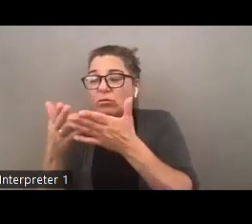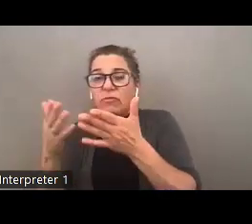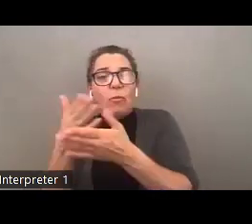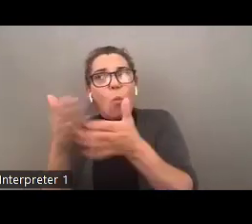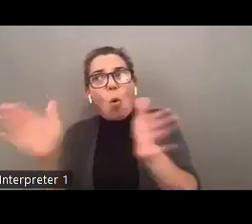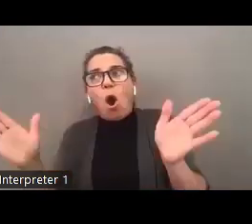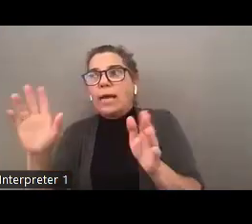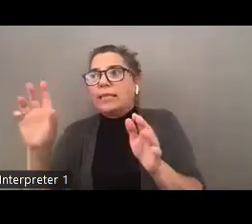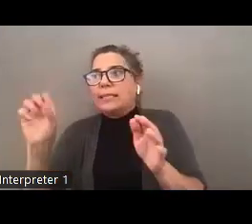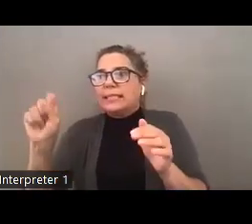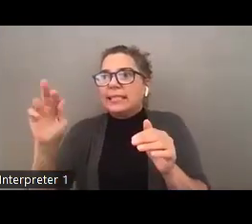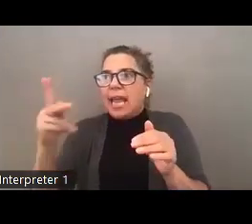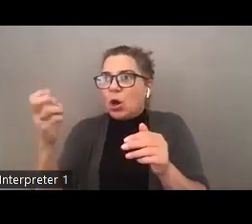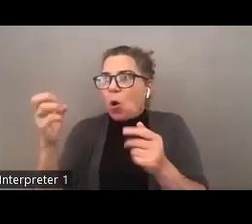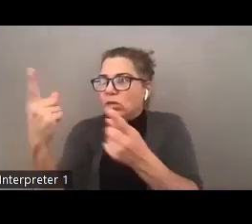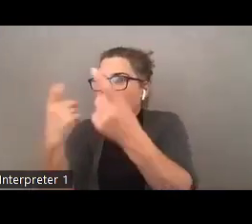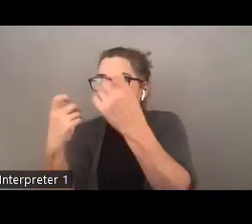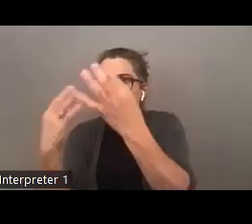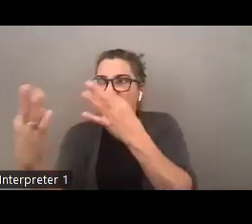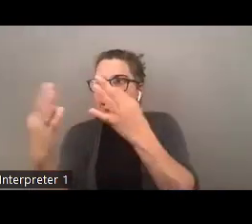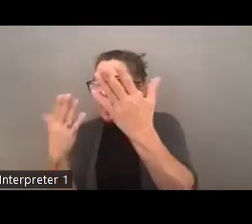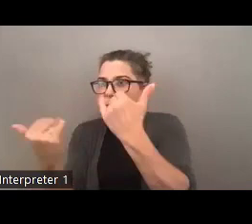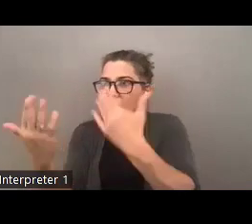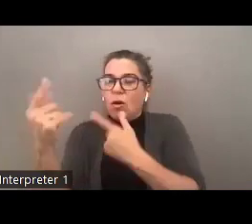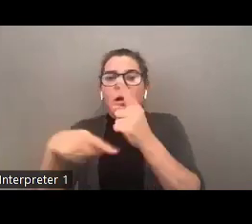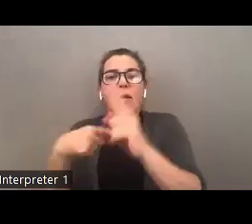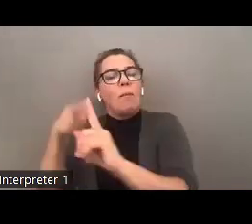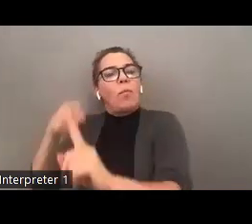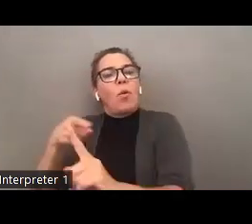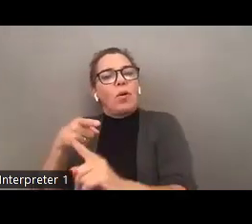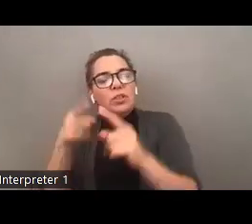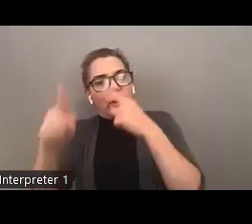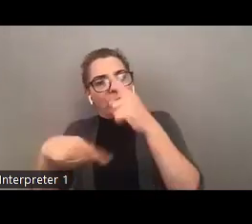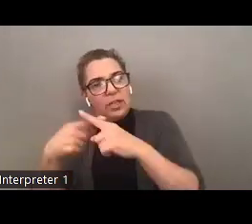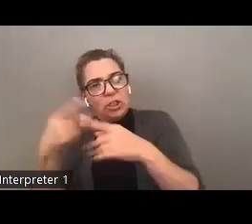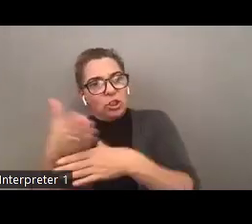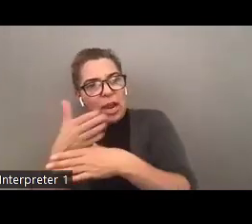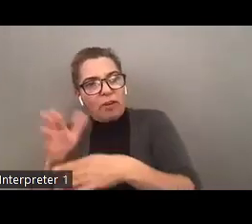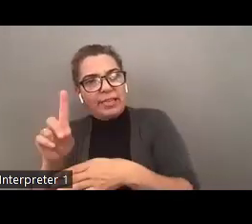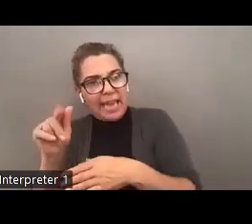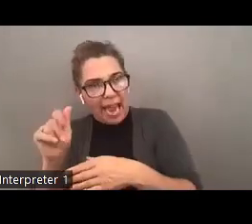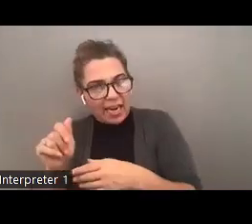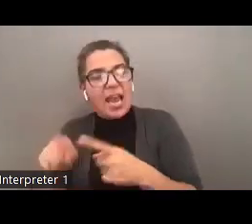and which suggests points to consider when communicating plans for sharing data and biospecimens,